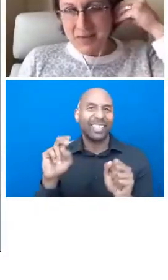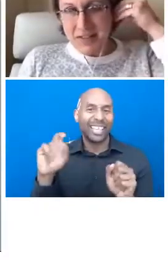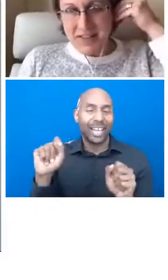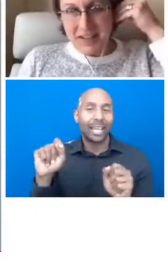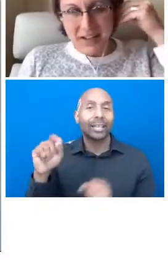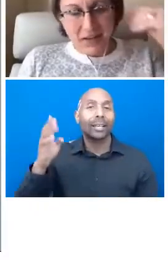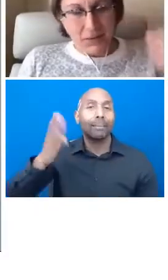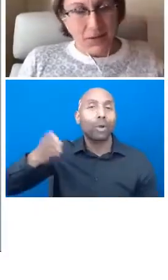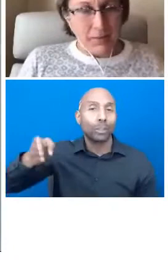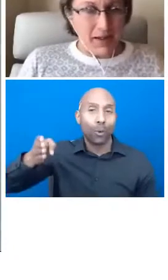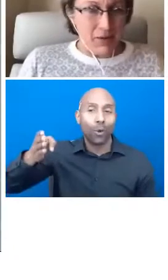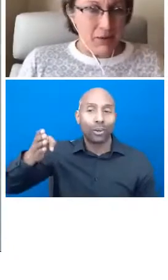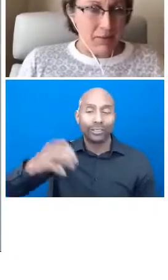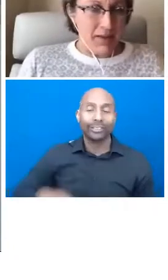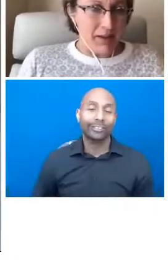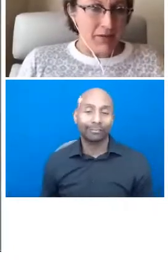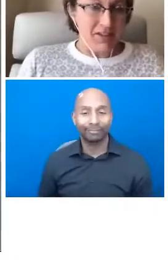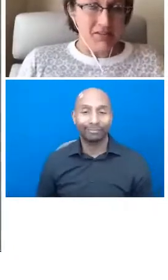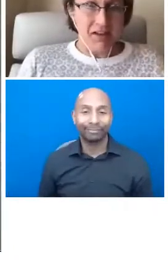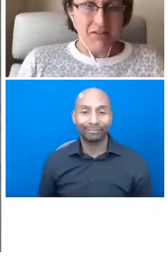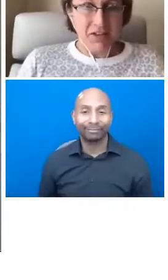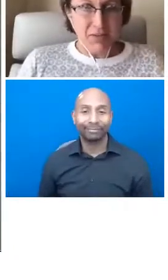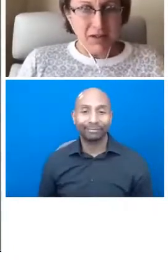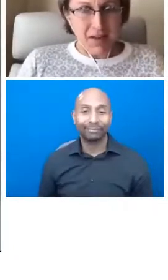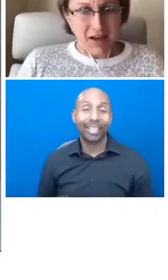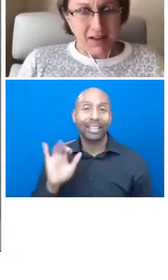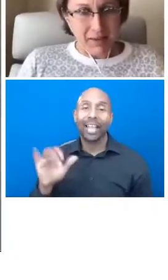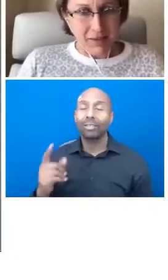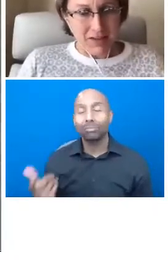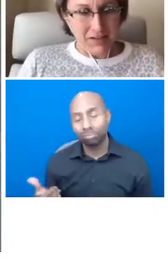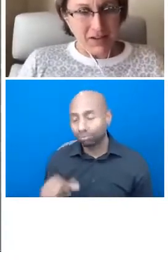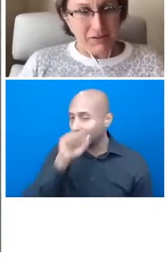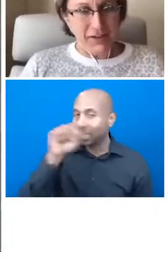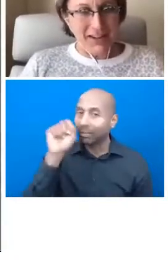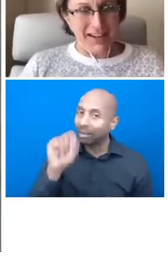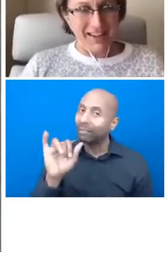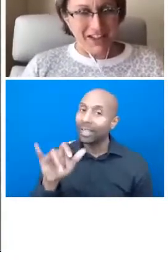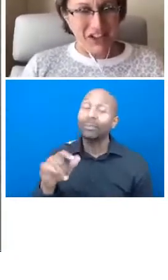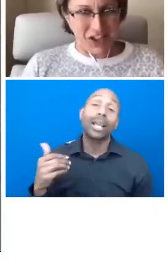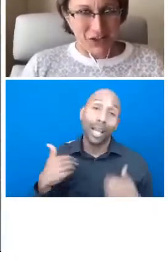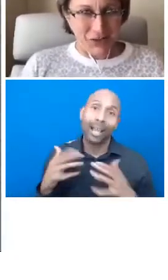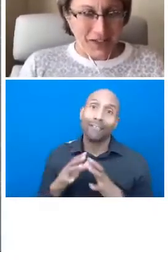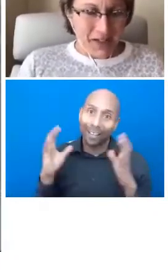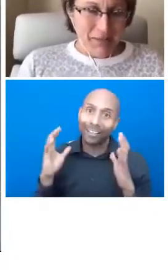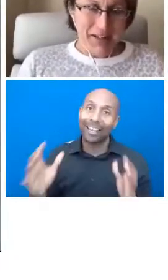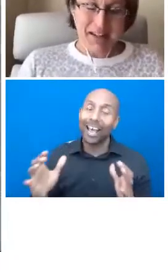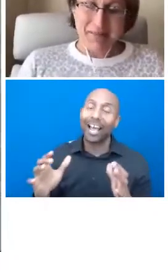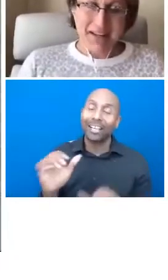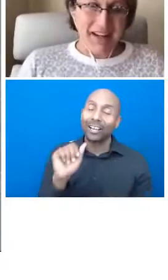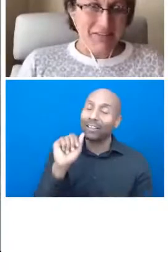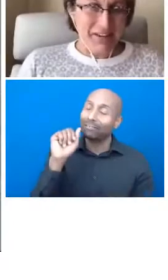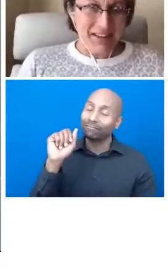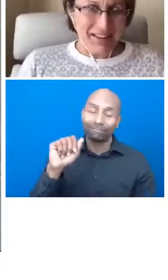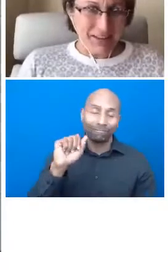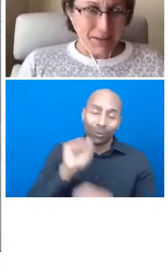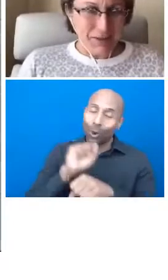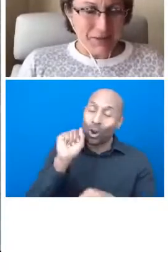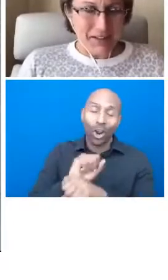This was one of my labors of love. There have been a lot of labors of love in this show, but I felt like this piece would